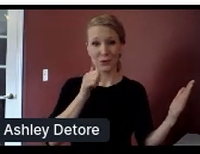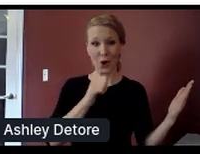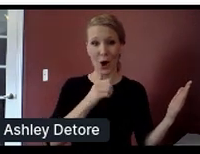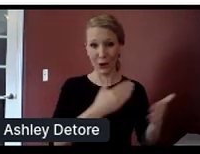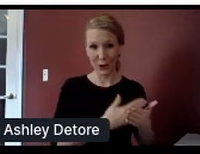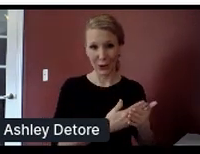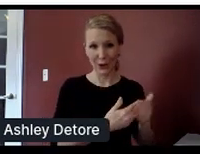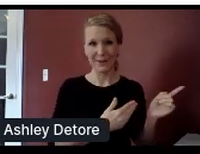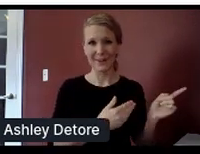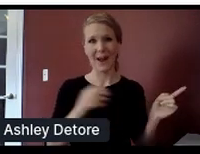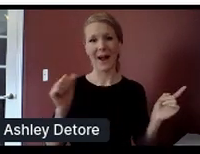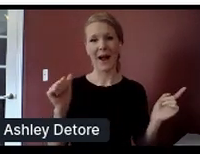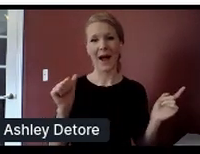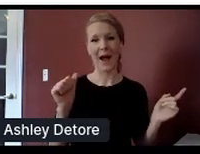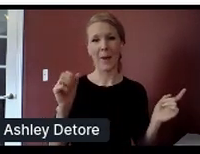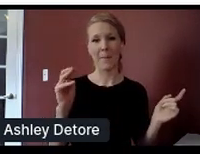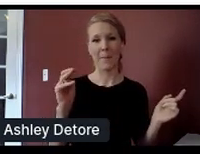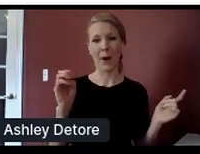She is a junior in high school.